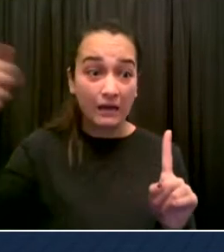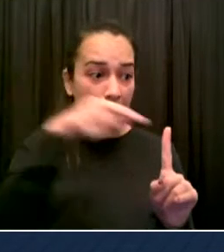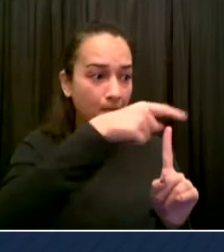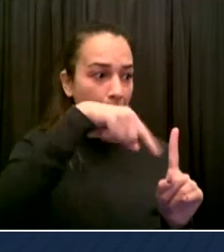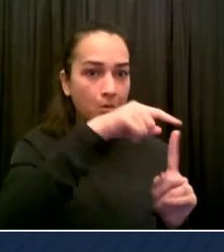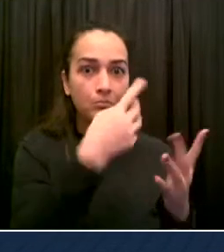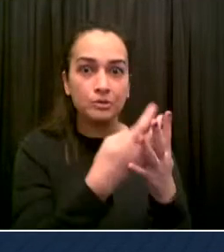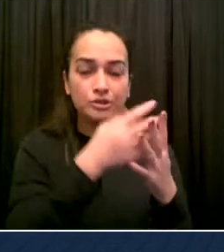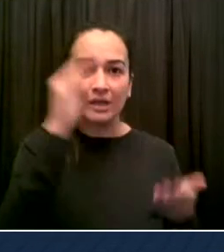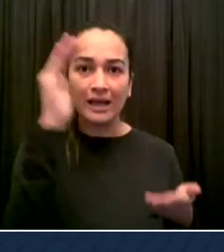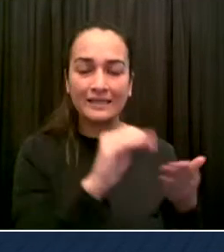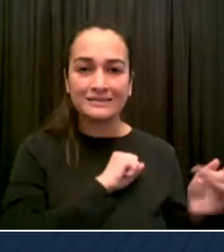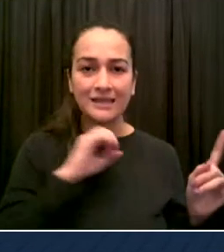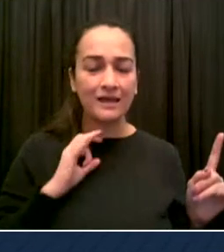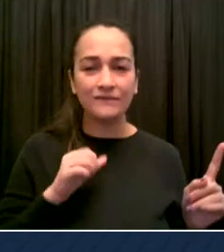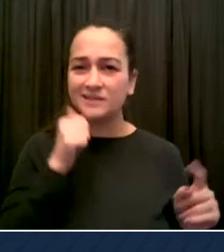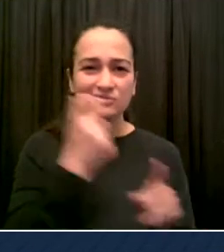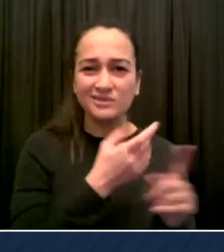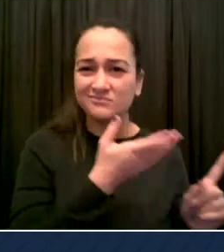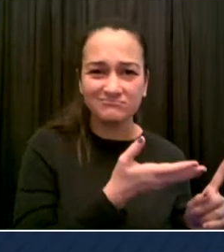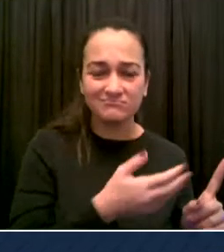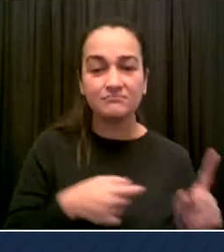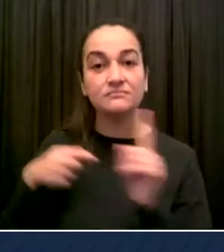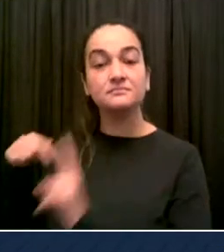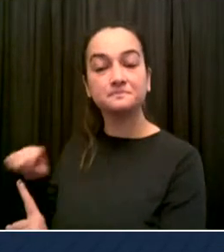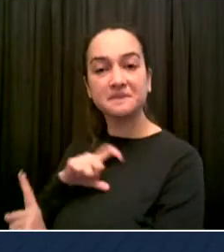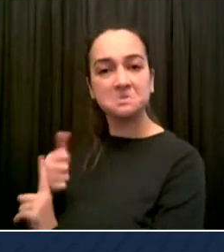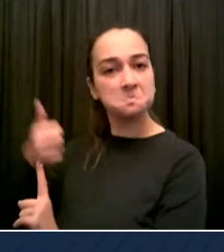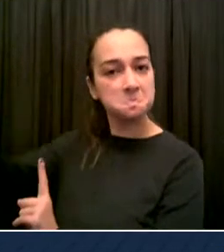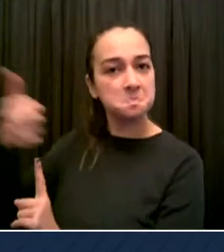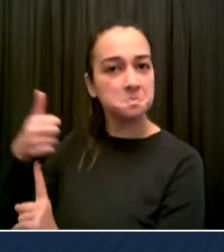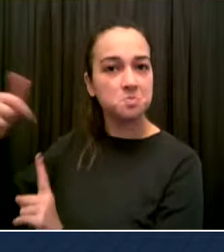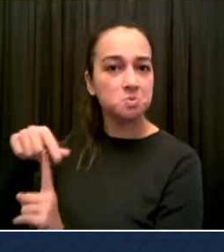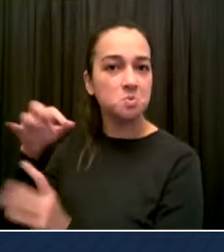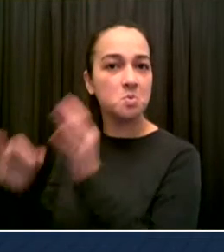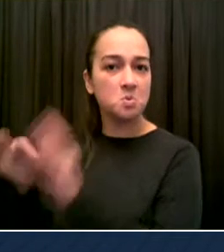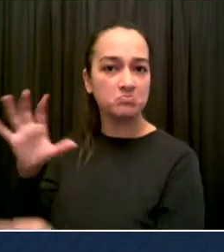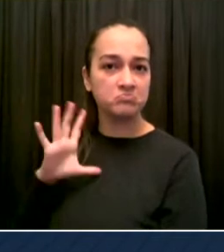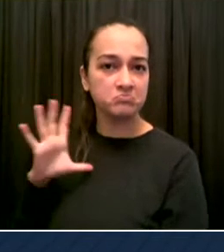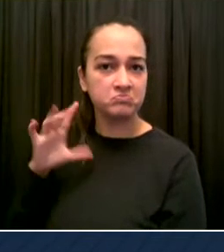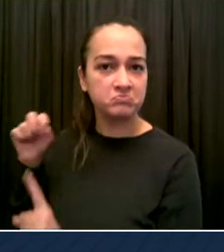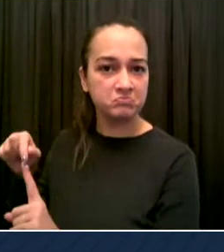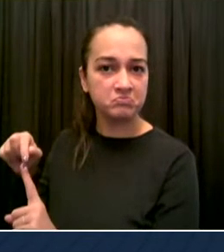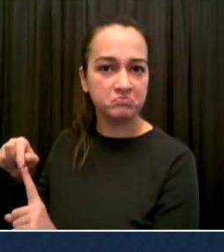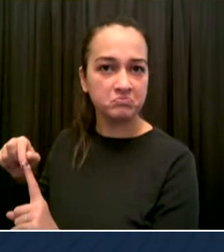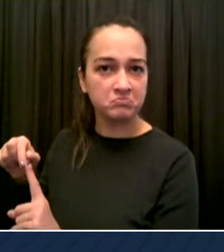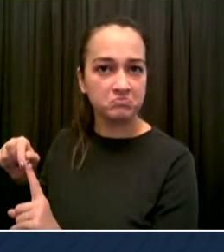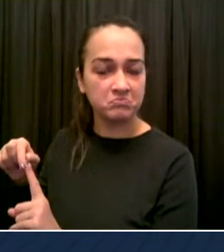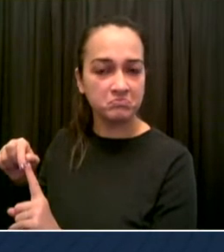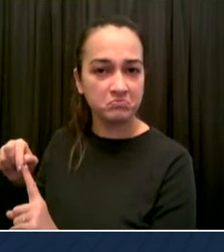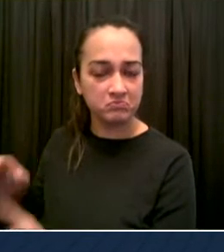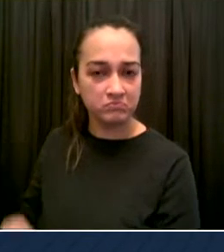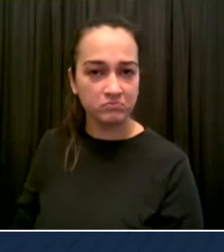EVERYONE HAS TO BE THROUGH